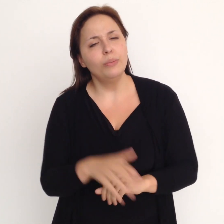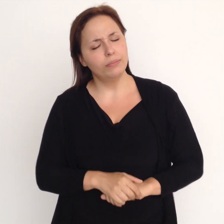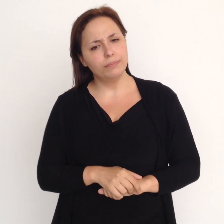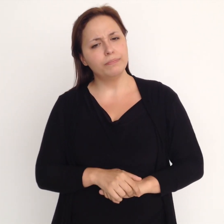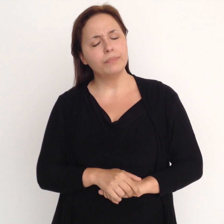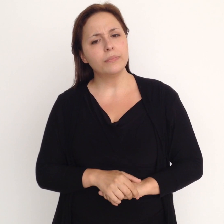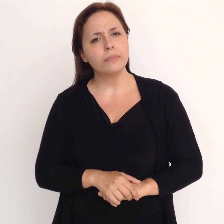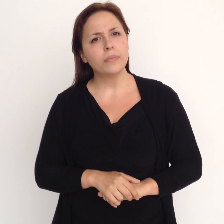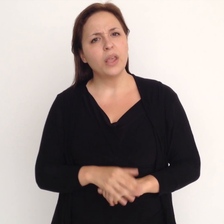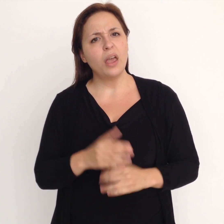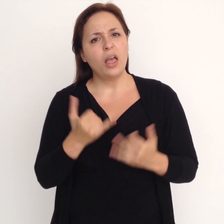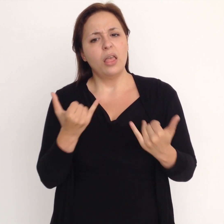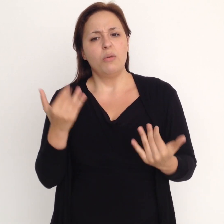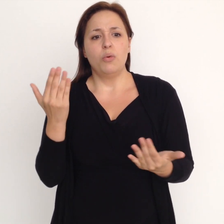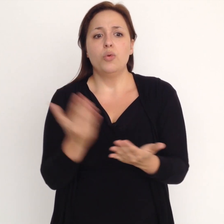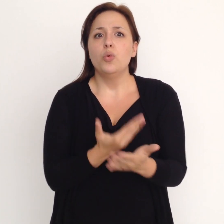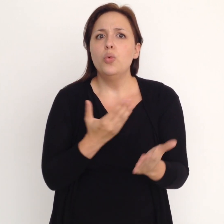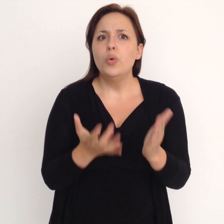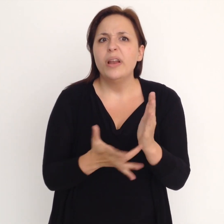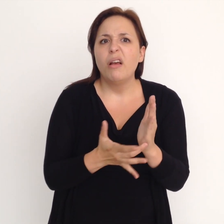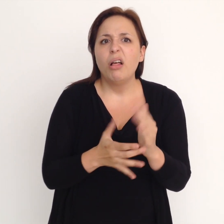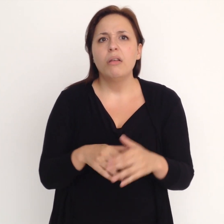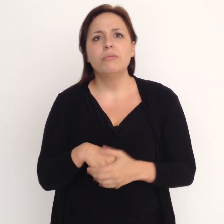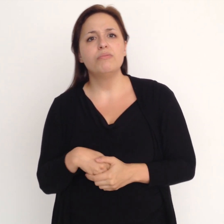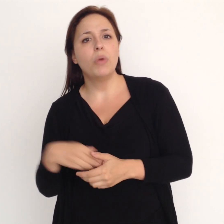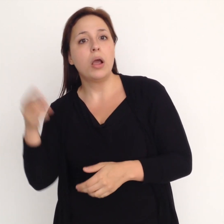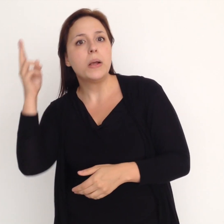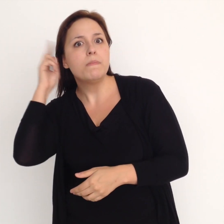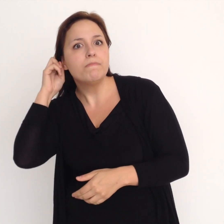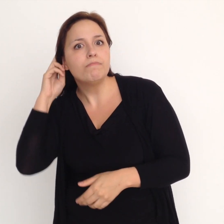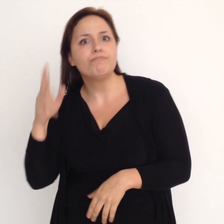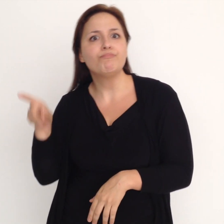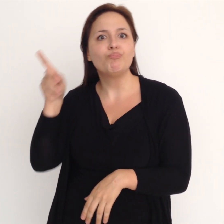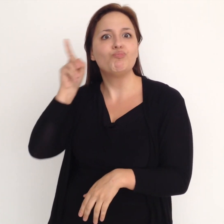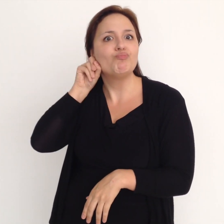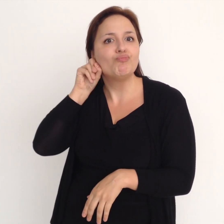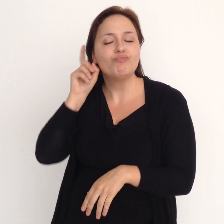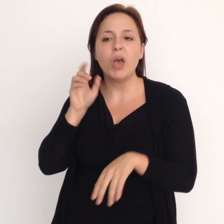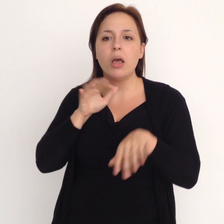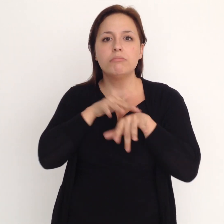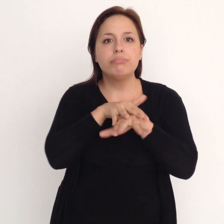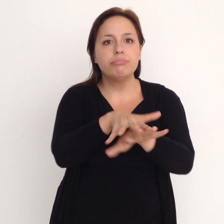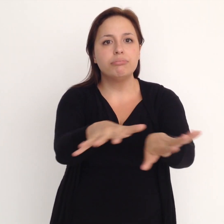New technology like cochlear implants (CI) and hearing aids are more and more common.